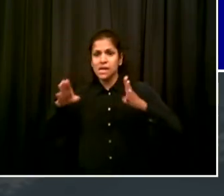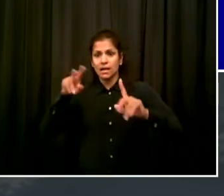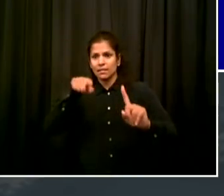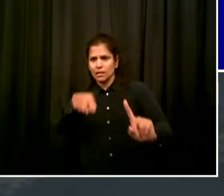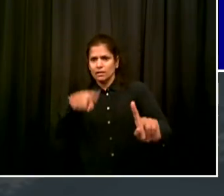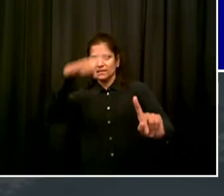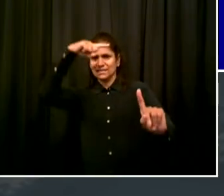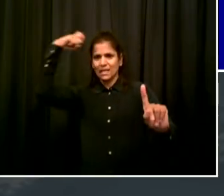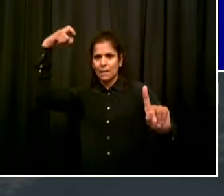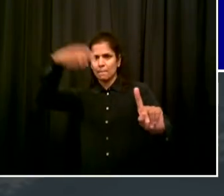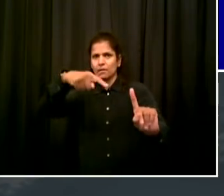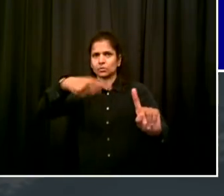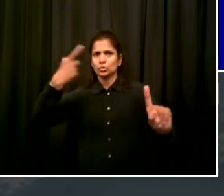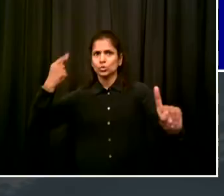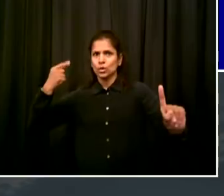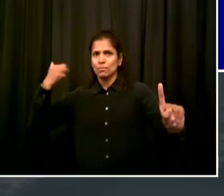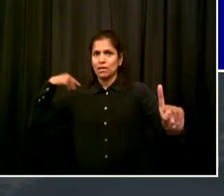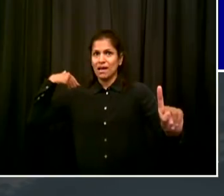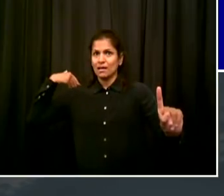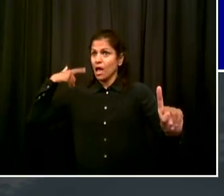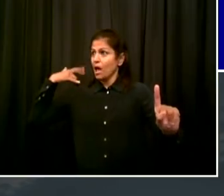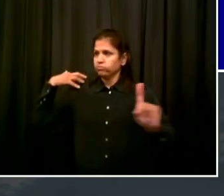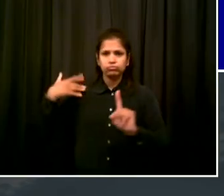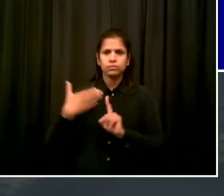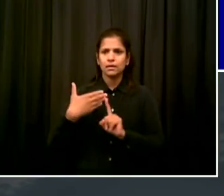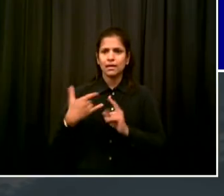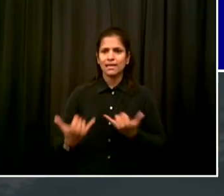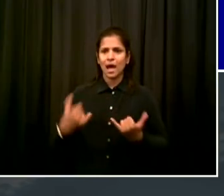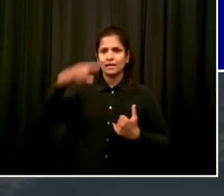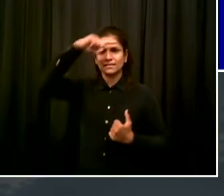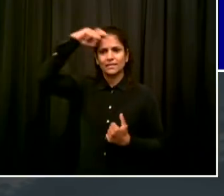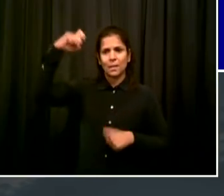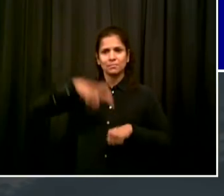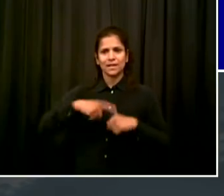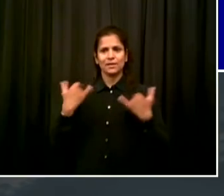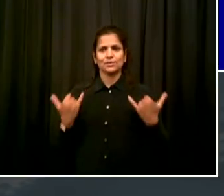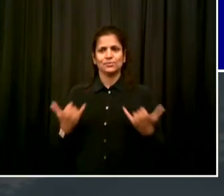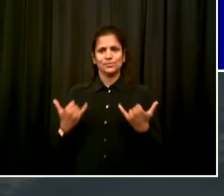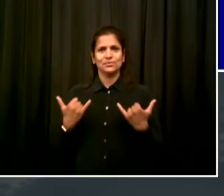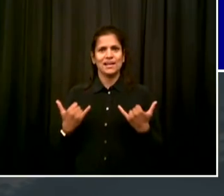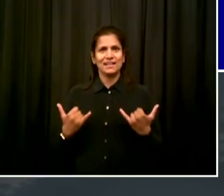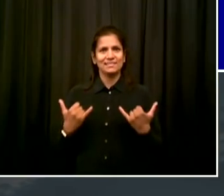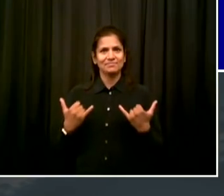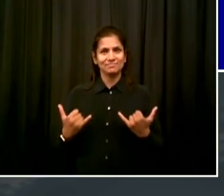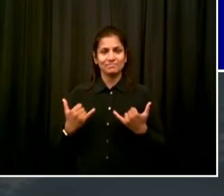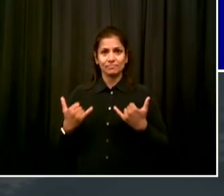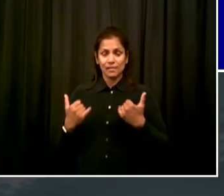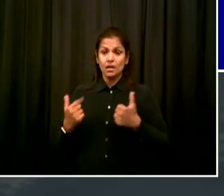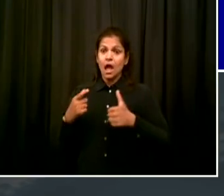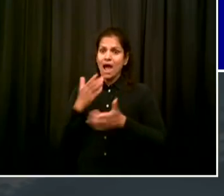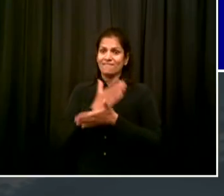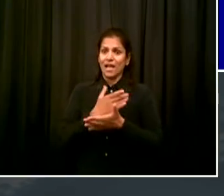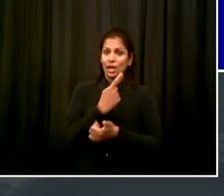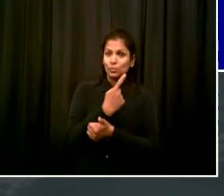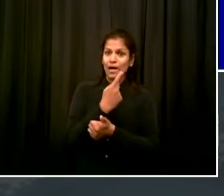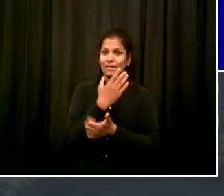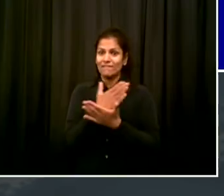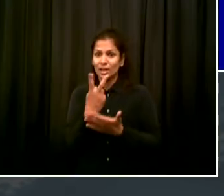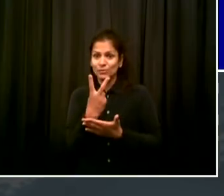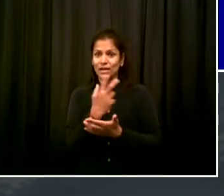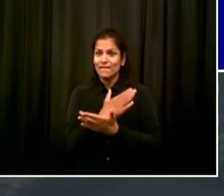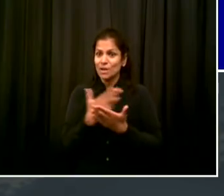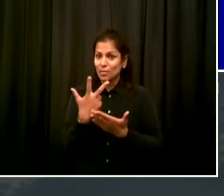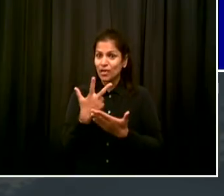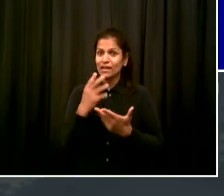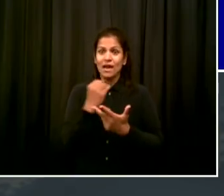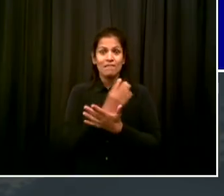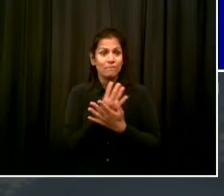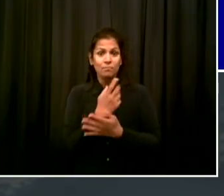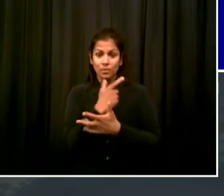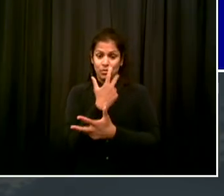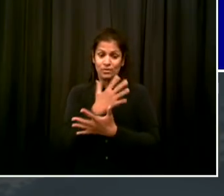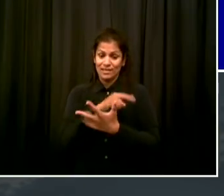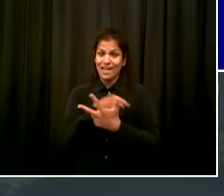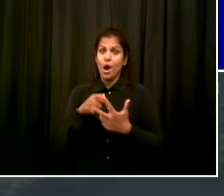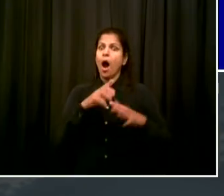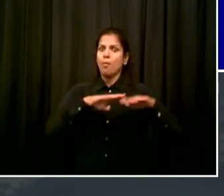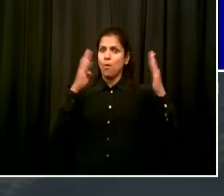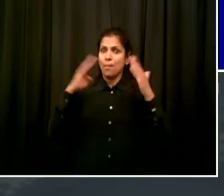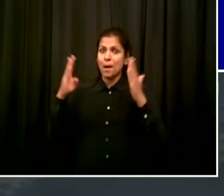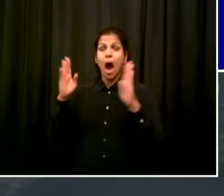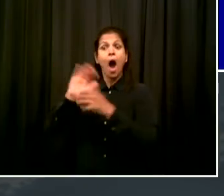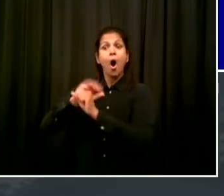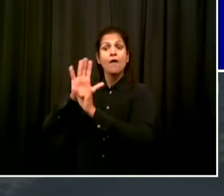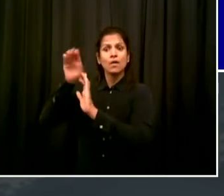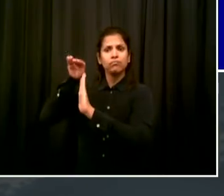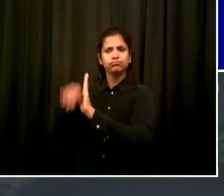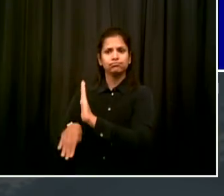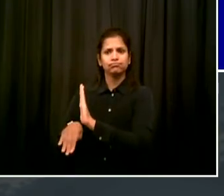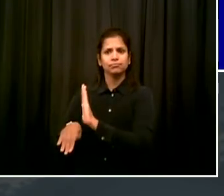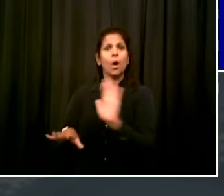OF THHE ARD WORK